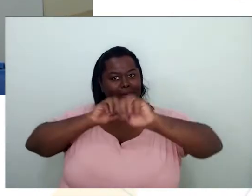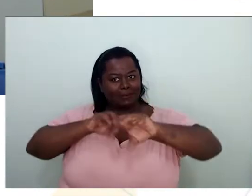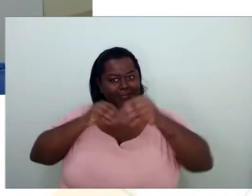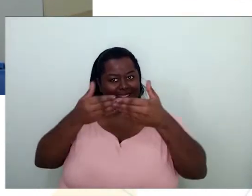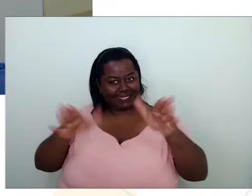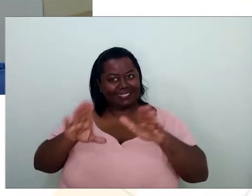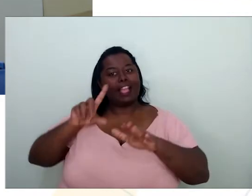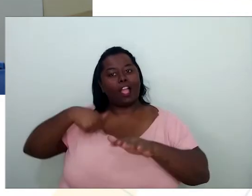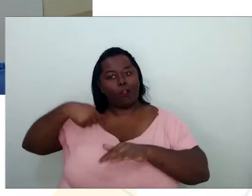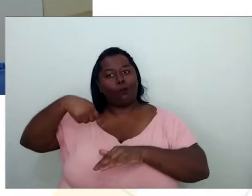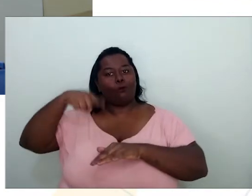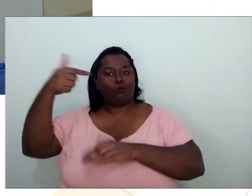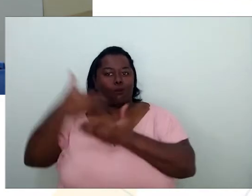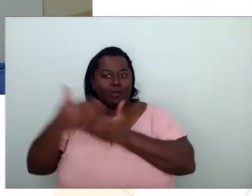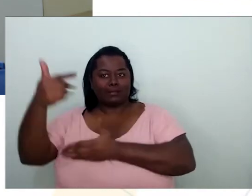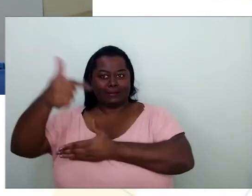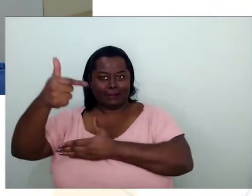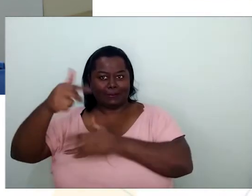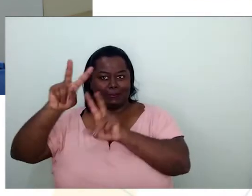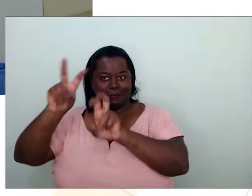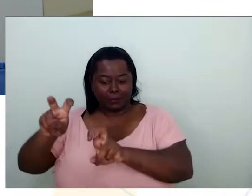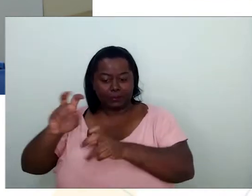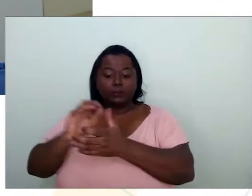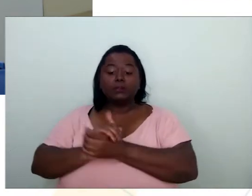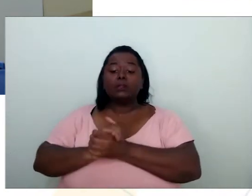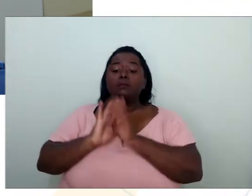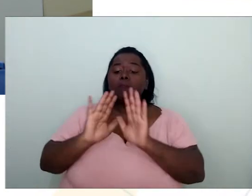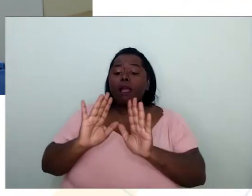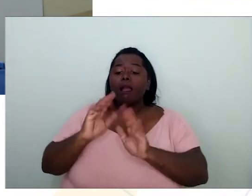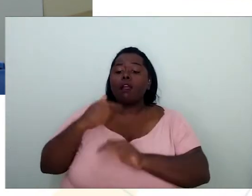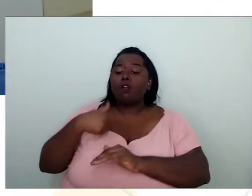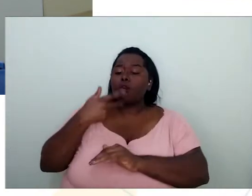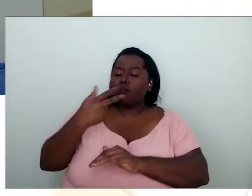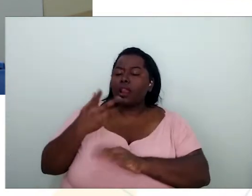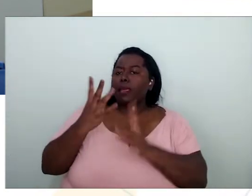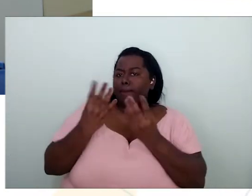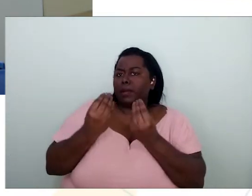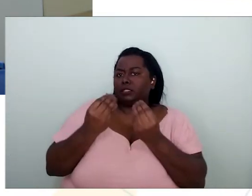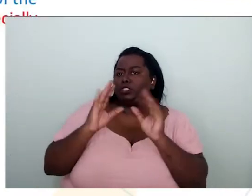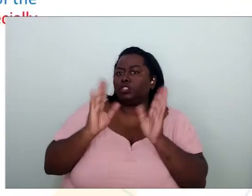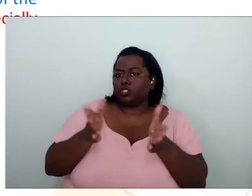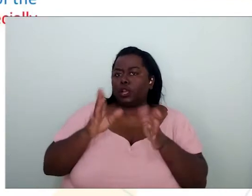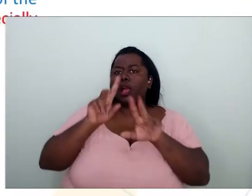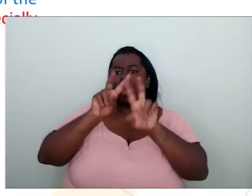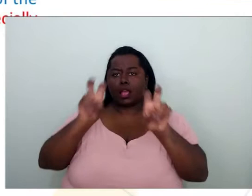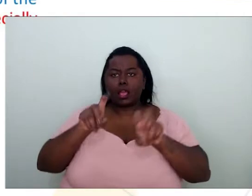fact and I did say quite a bit about about open educational resources, the